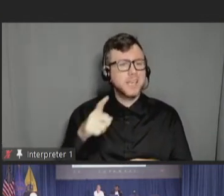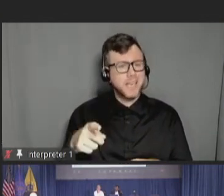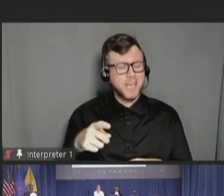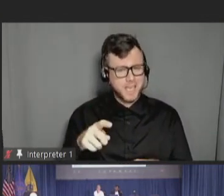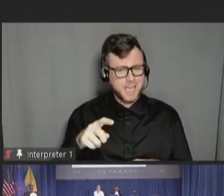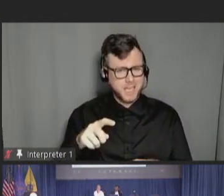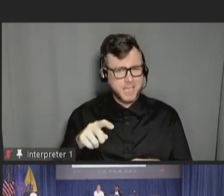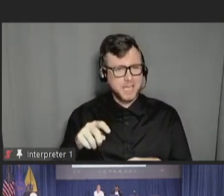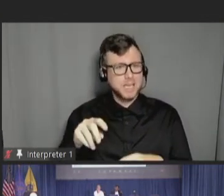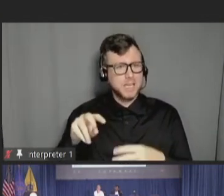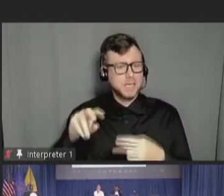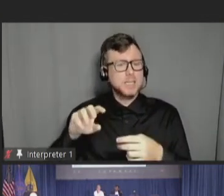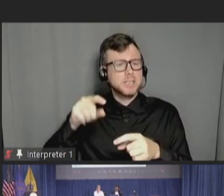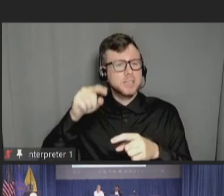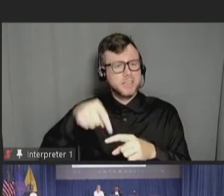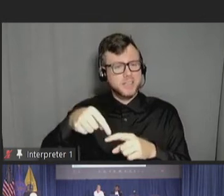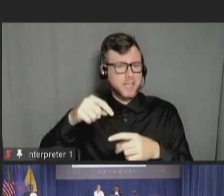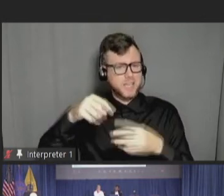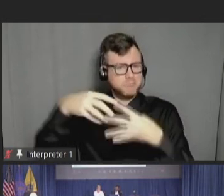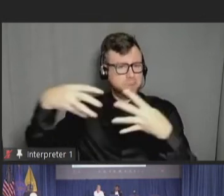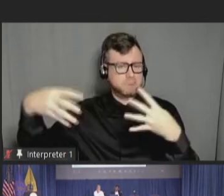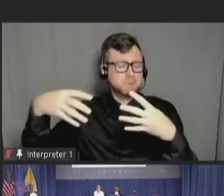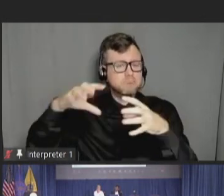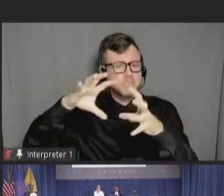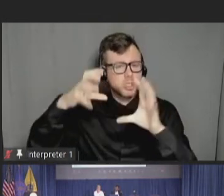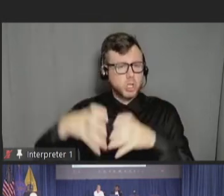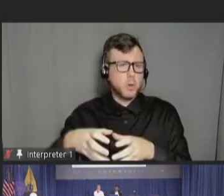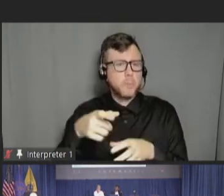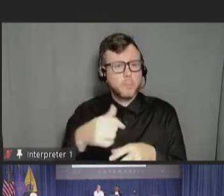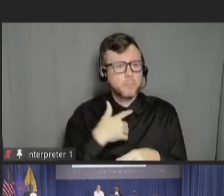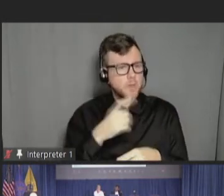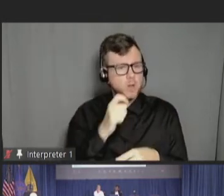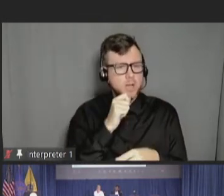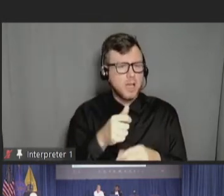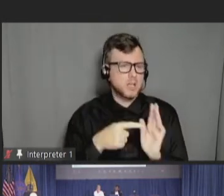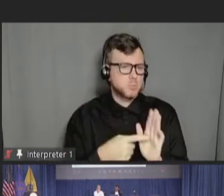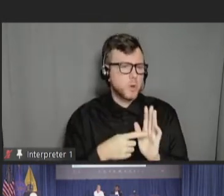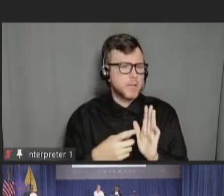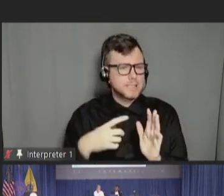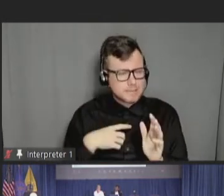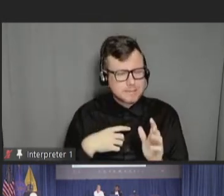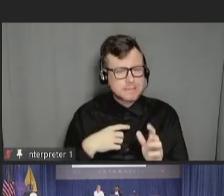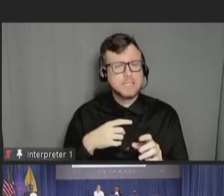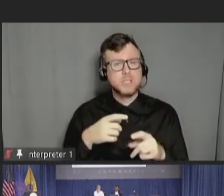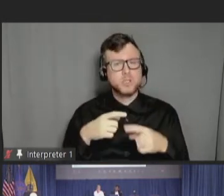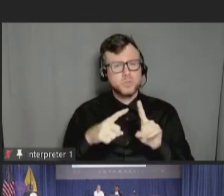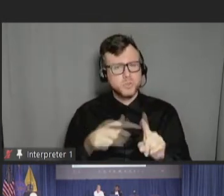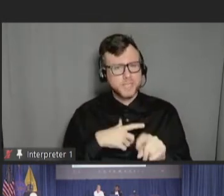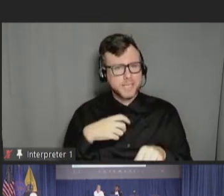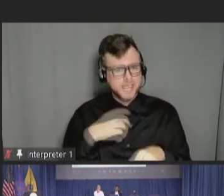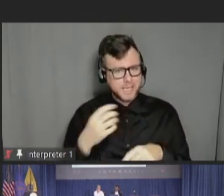to be poorly expressed. Not necessarily expressed at any given time during infection. And finally,